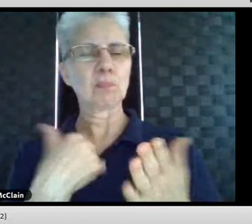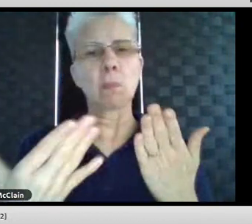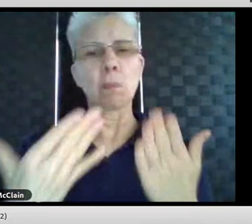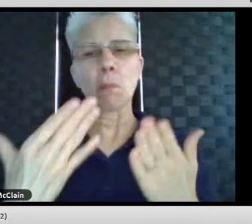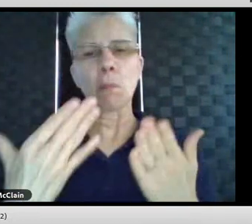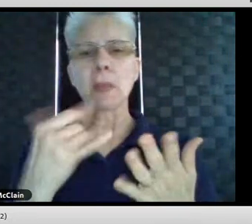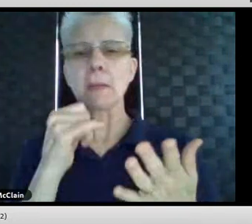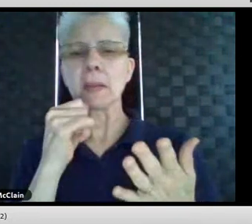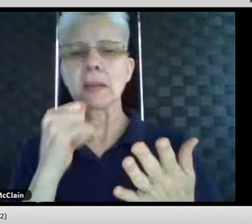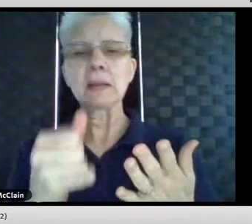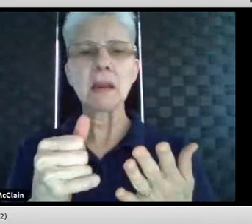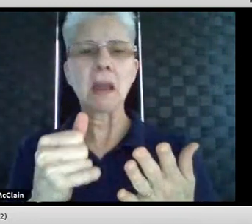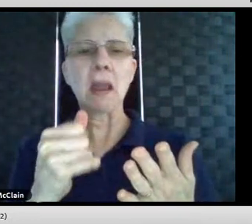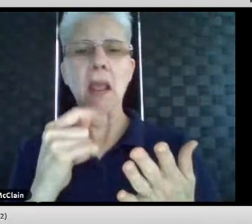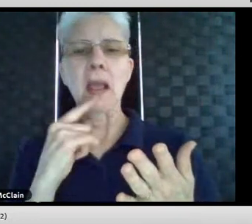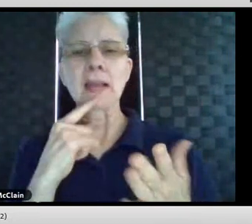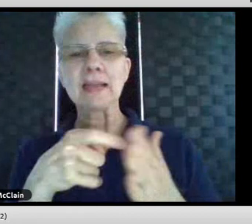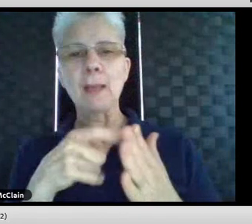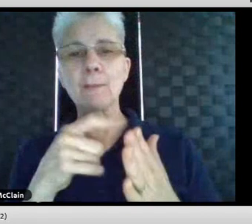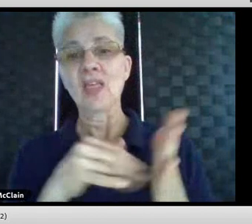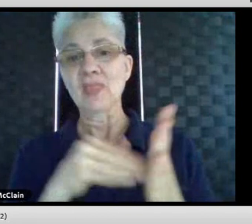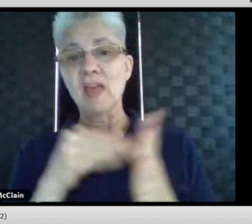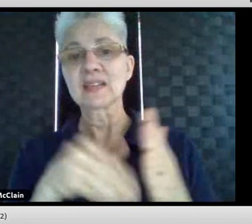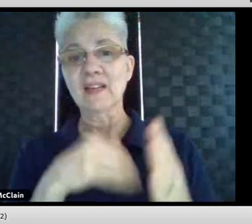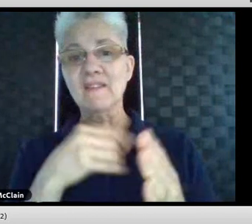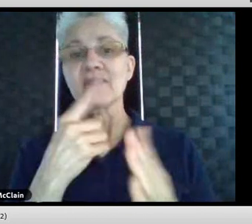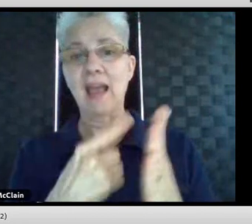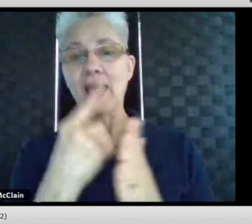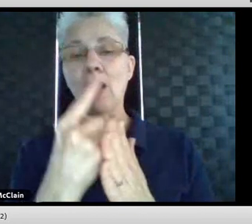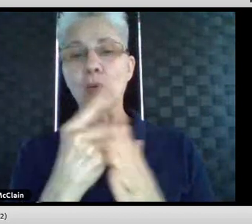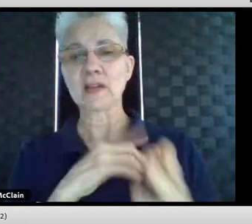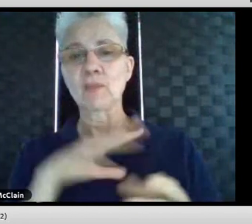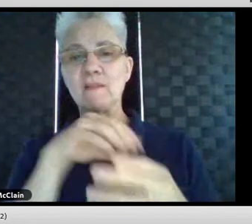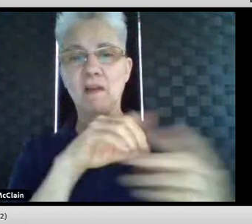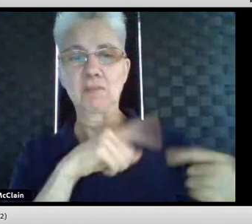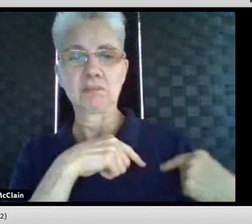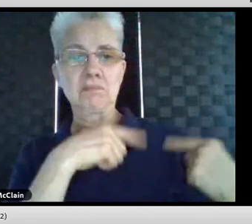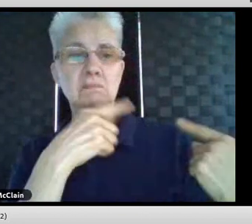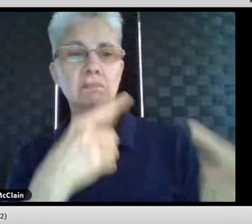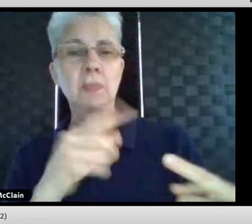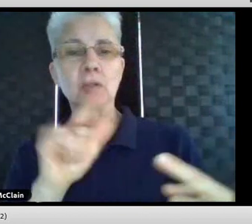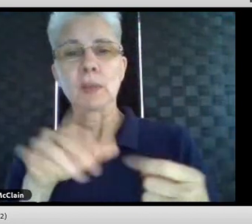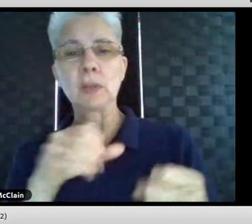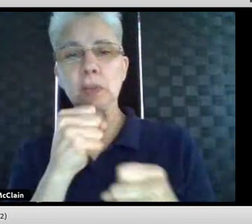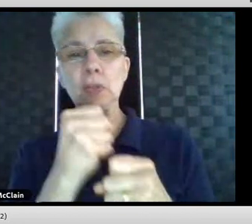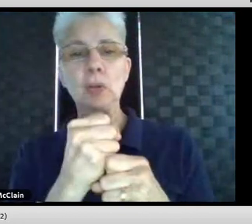maybe not billions of hours, but thousands of hours involved in, and that's in my 23 years of being a librarian,